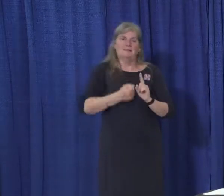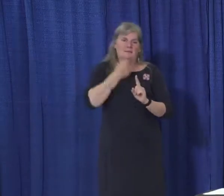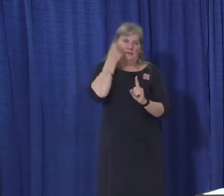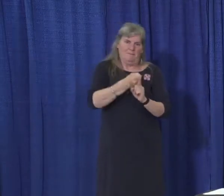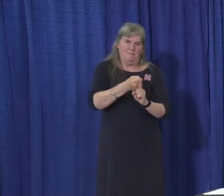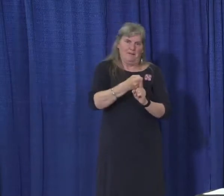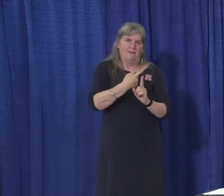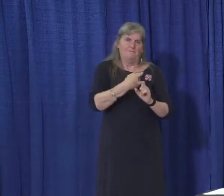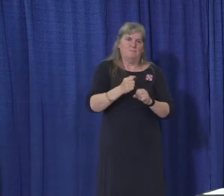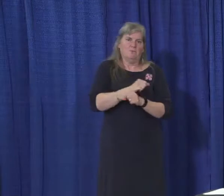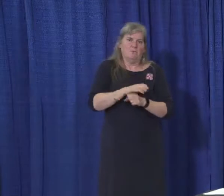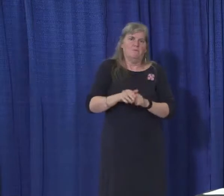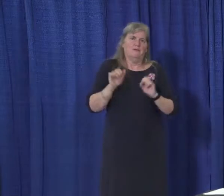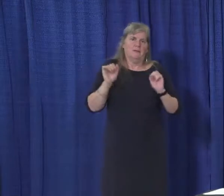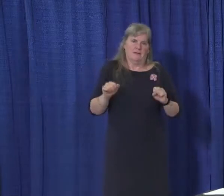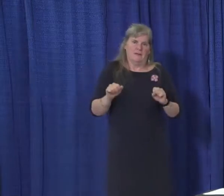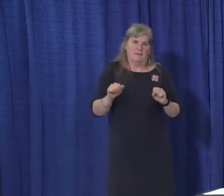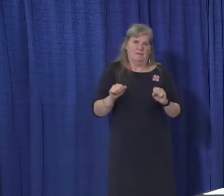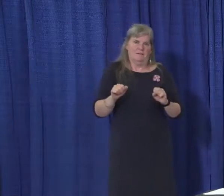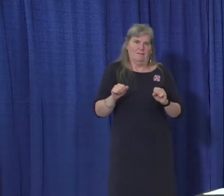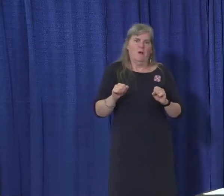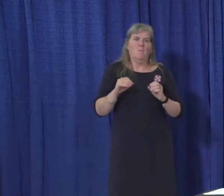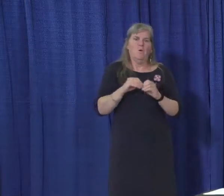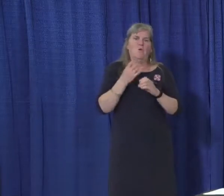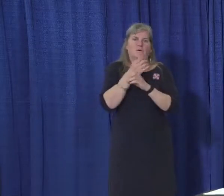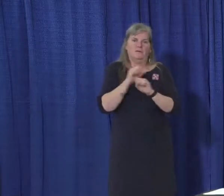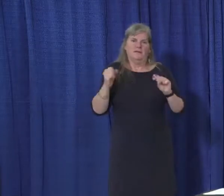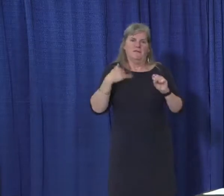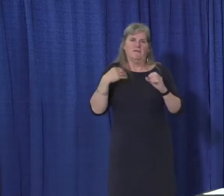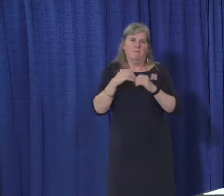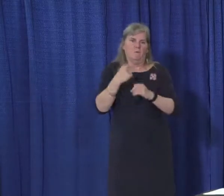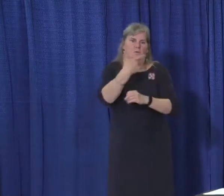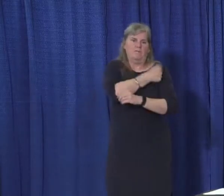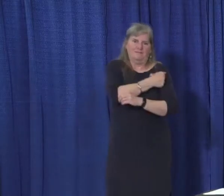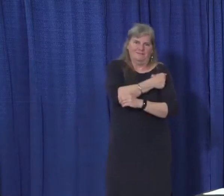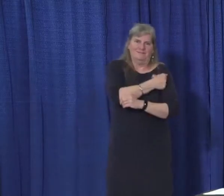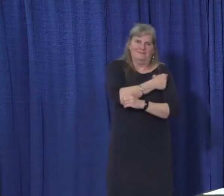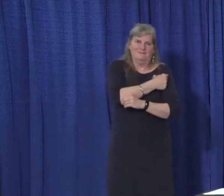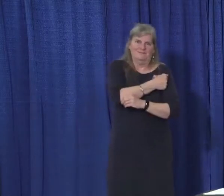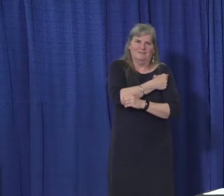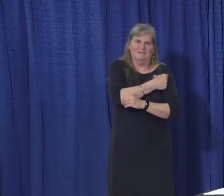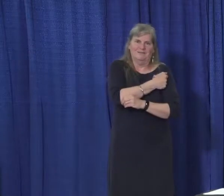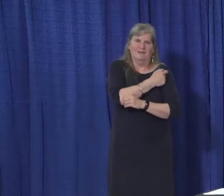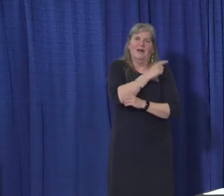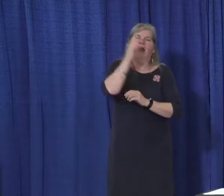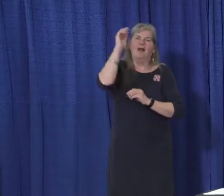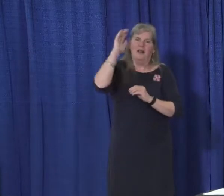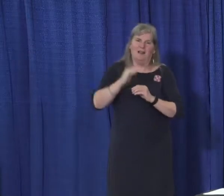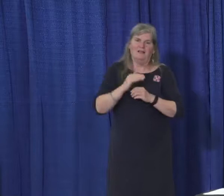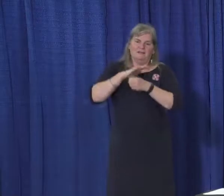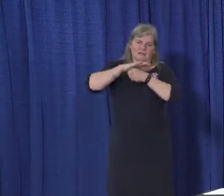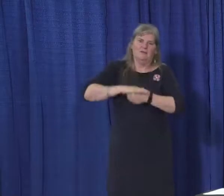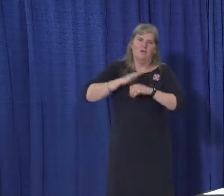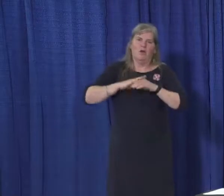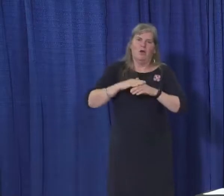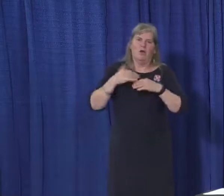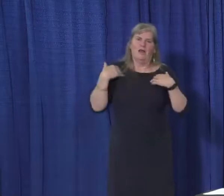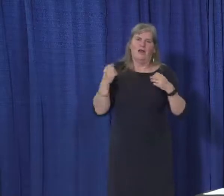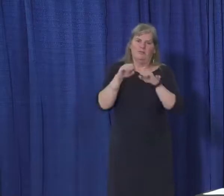of anyone outbreak is that much lower and that much less strained on the system.